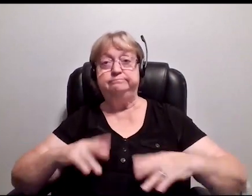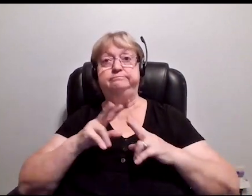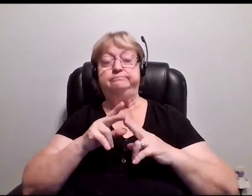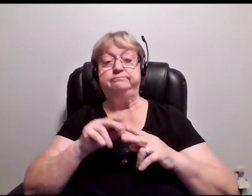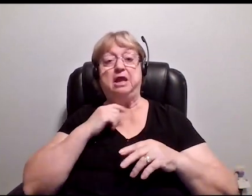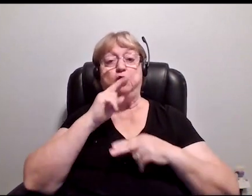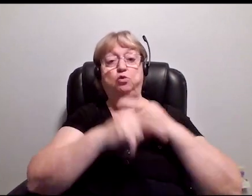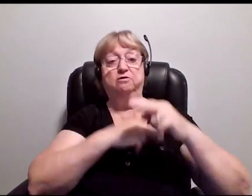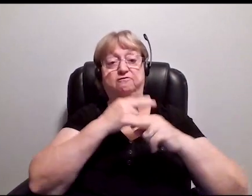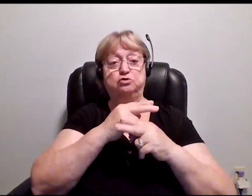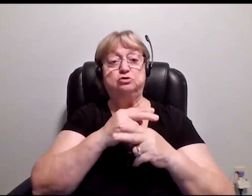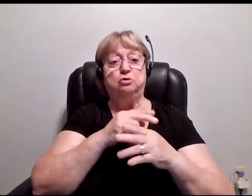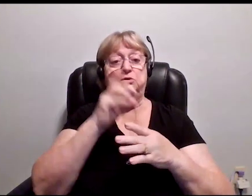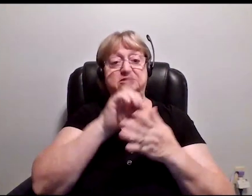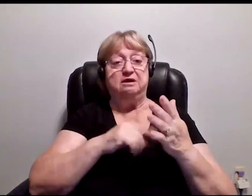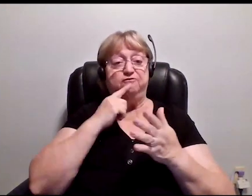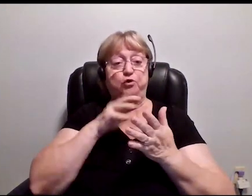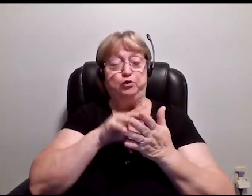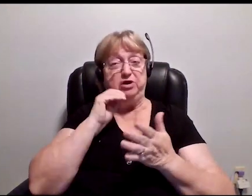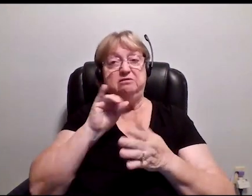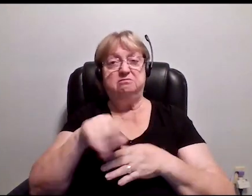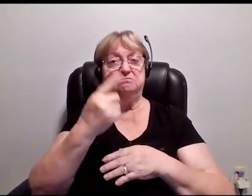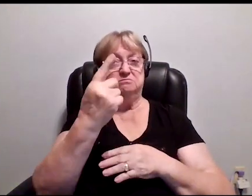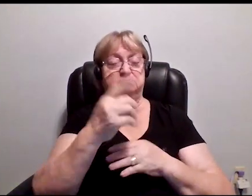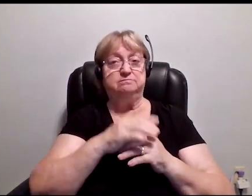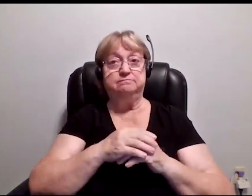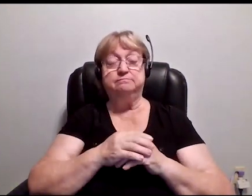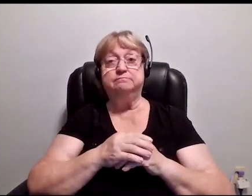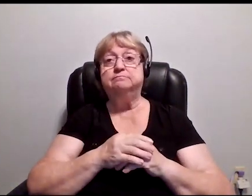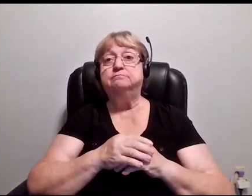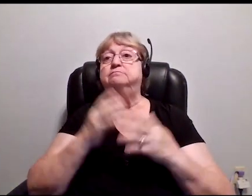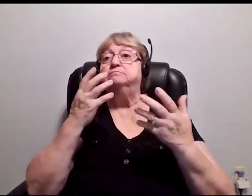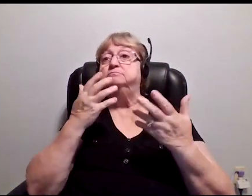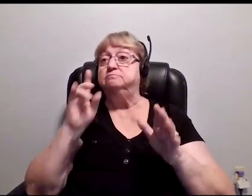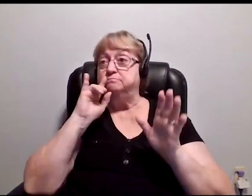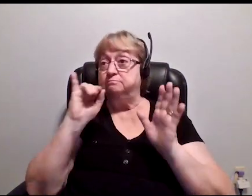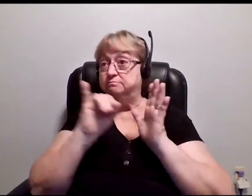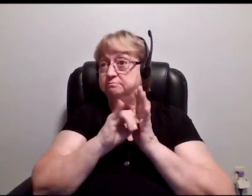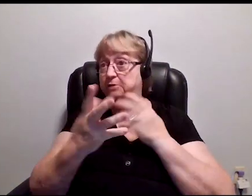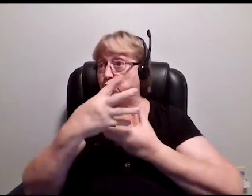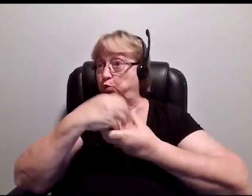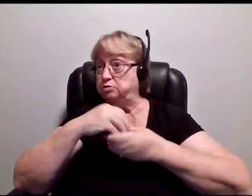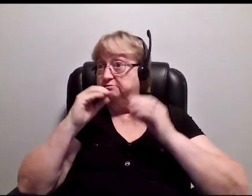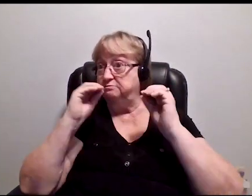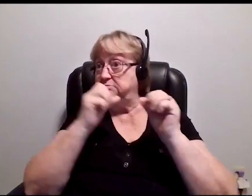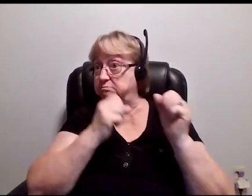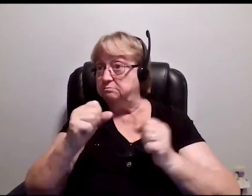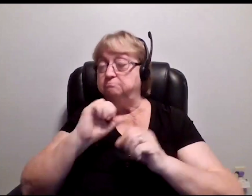that we could use to do that. Once we have identified those inclusive teaching strategies, we can implement them on our teaching